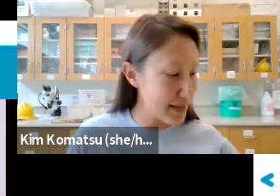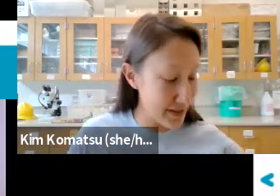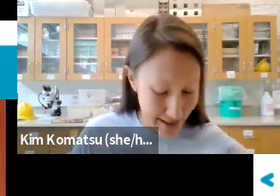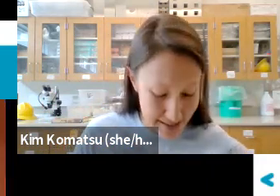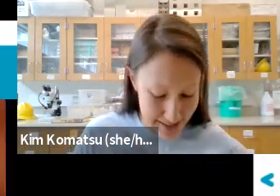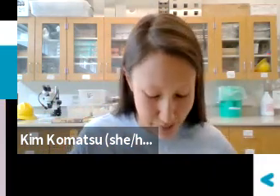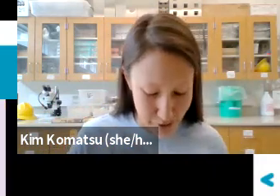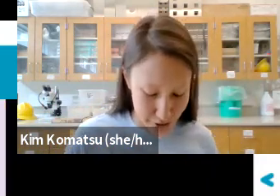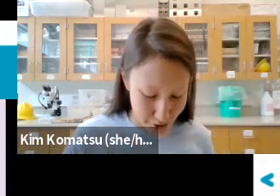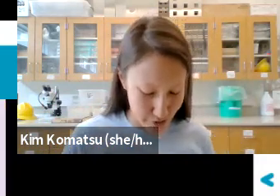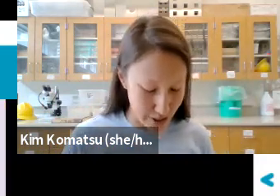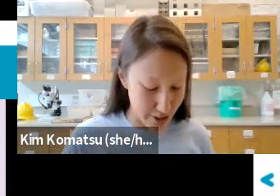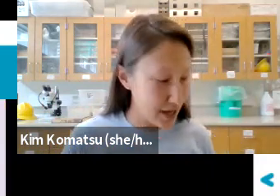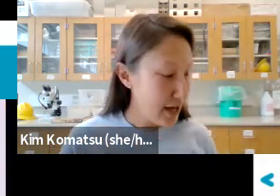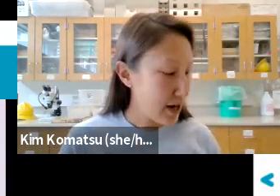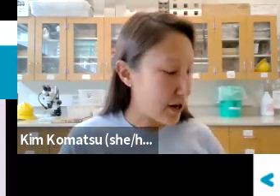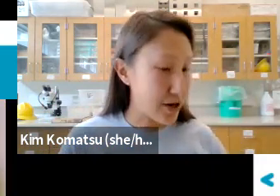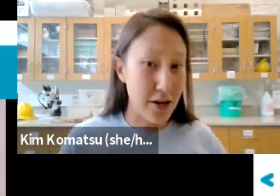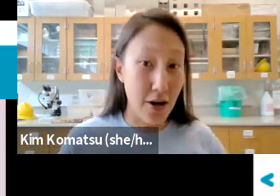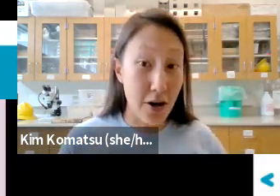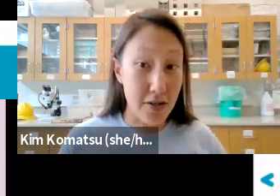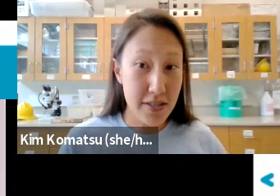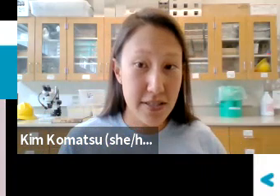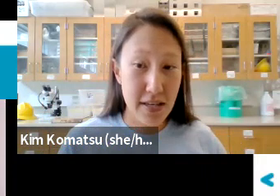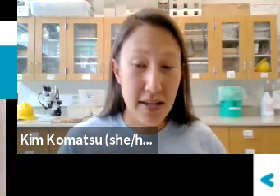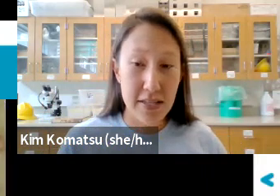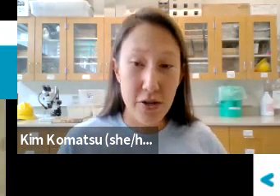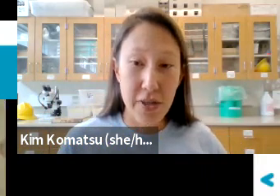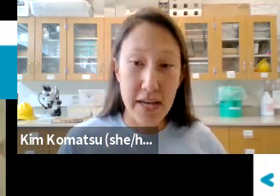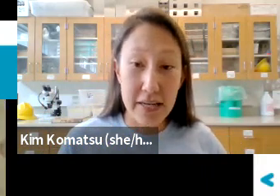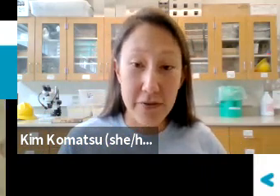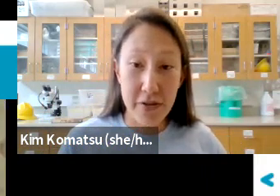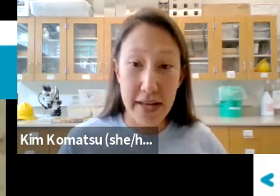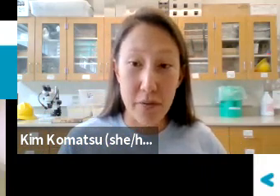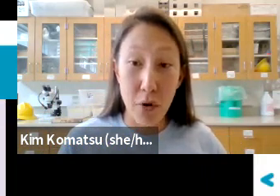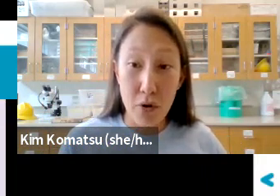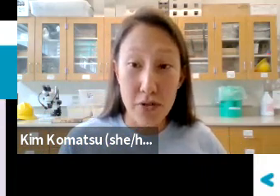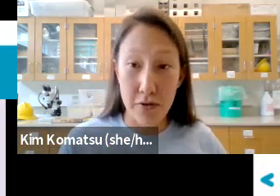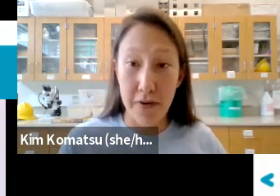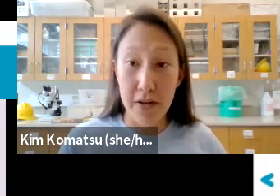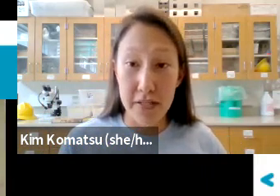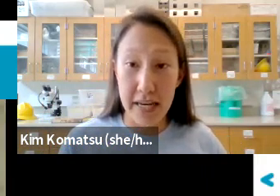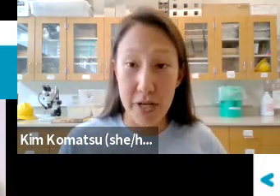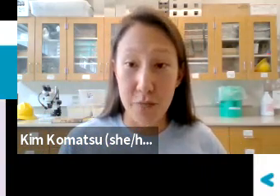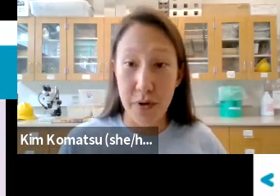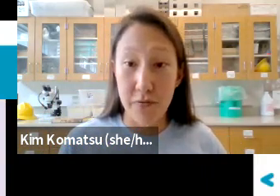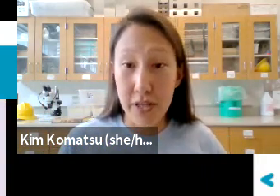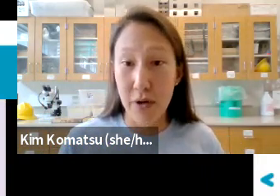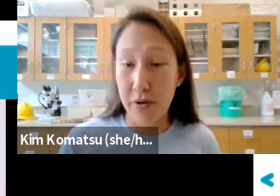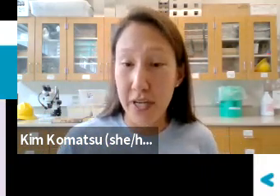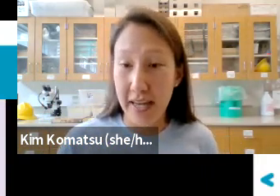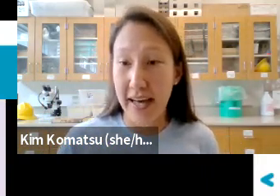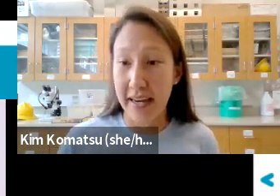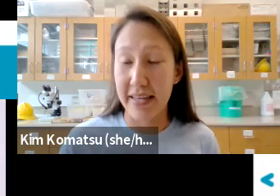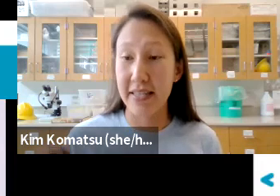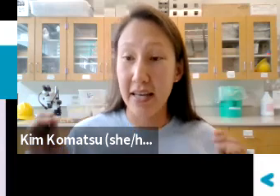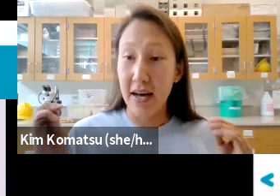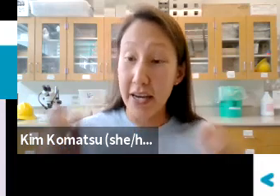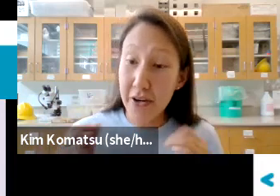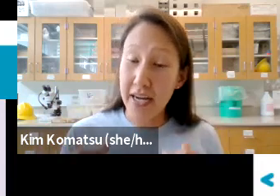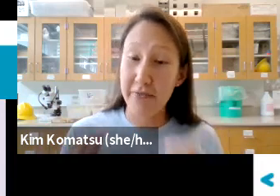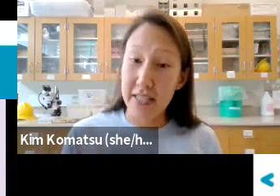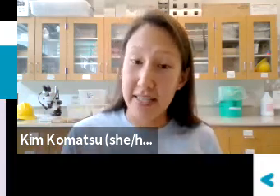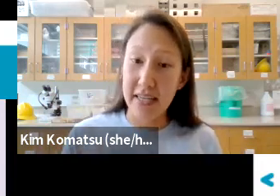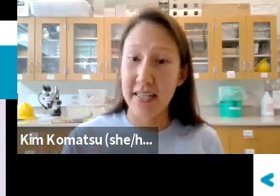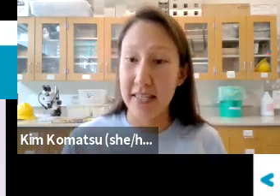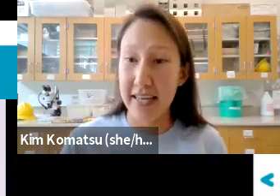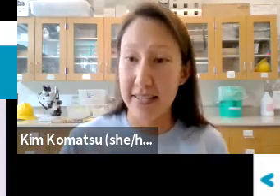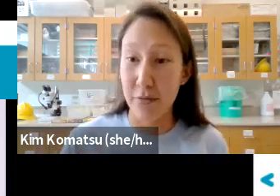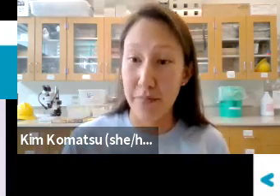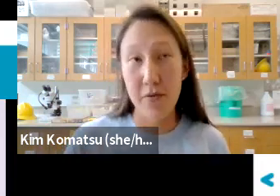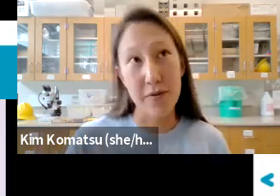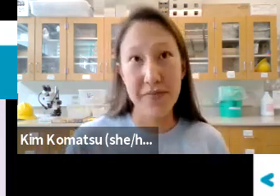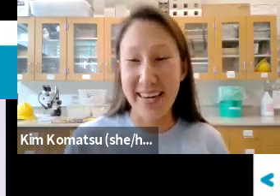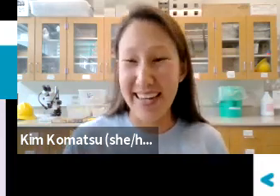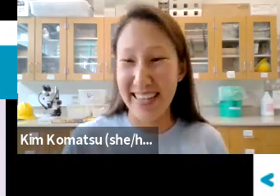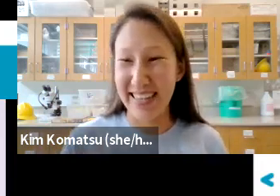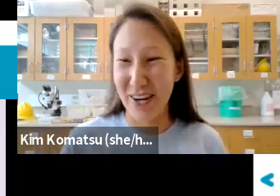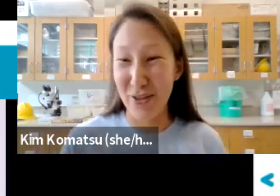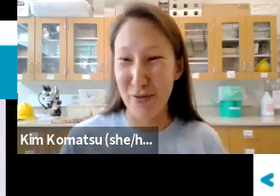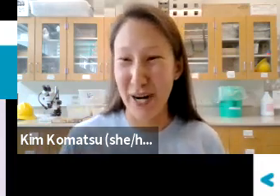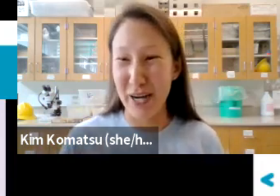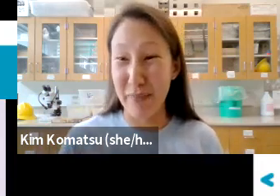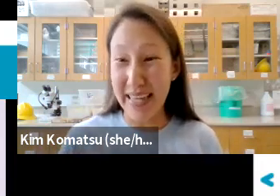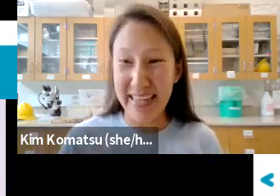Kim Komatsu (she/her): And then the last example I'll show you here are galls, and so they kind of look like mold or fungal damage, but really what we're looking at is another kind of insect in this case it's well a, not an insect it's an Eriophyidae or a mite.